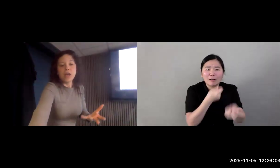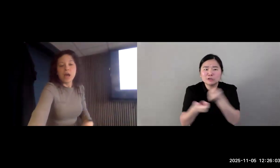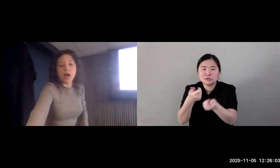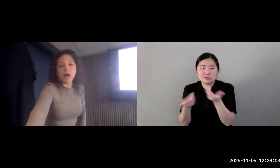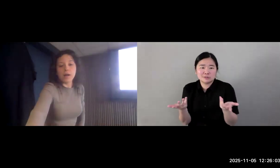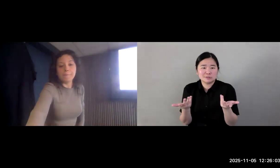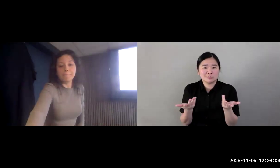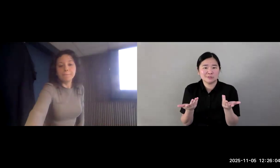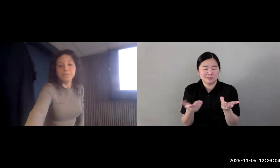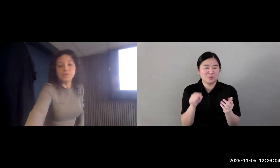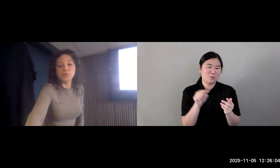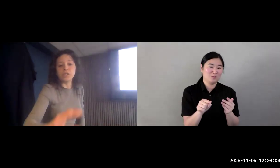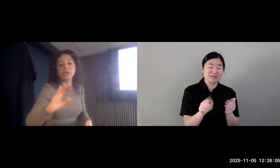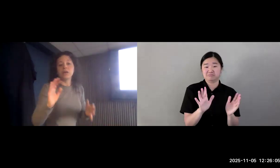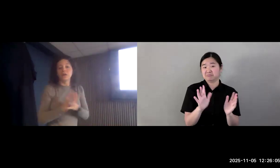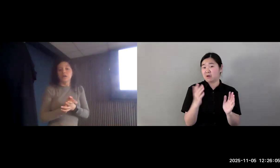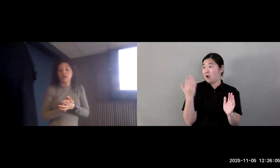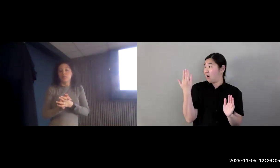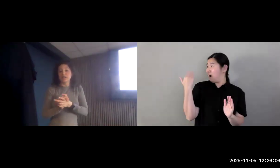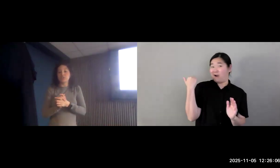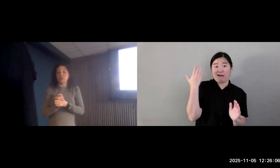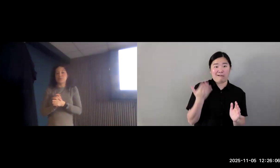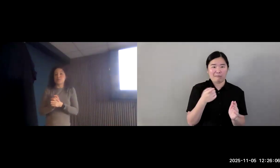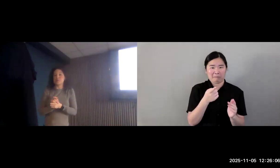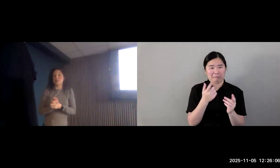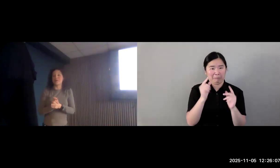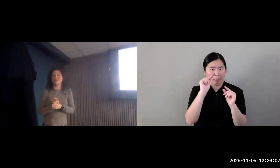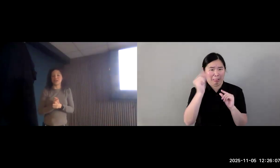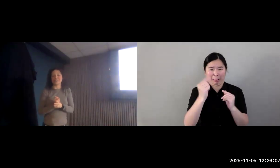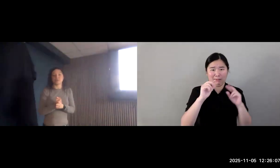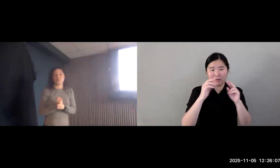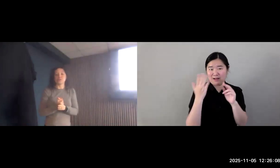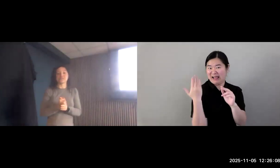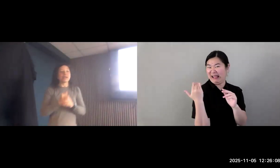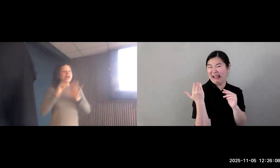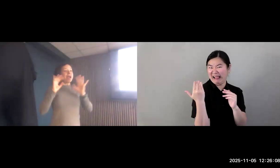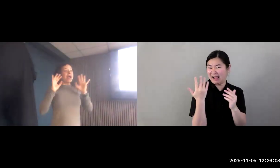to the… relationship between social ecology and language use.